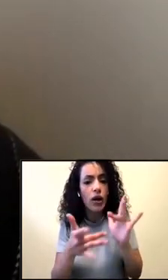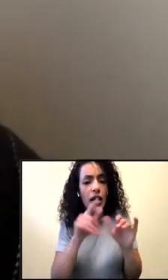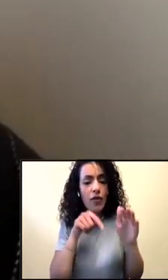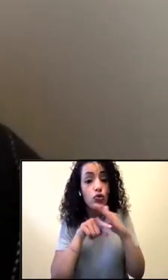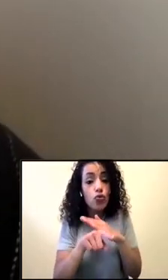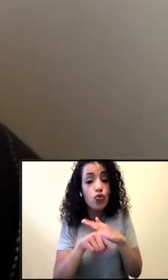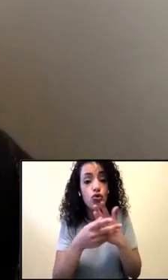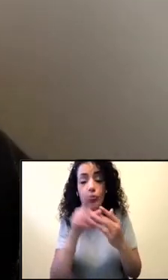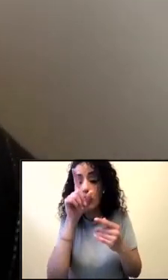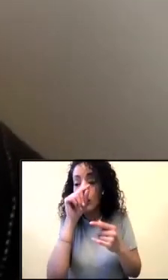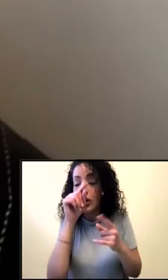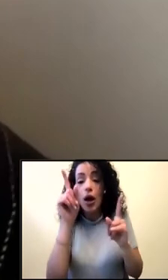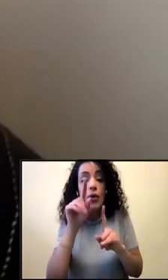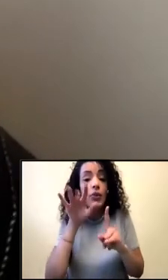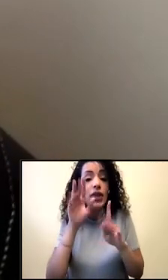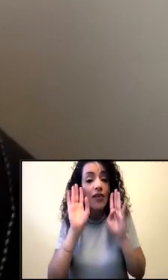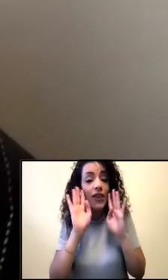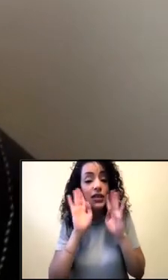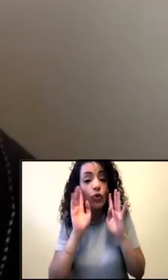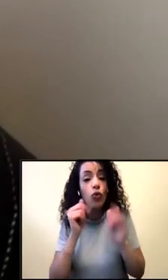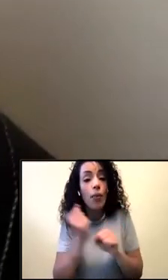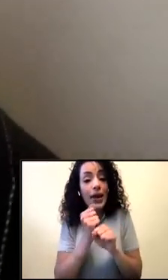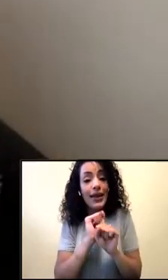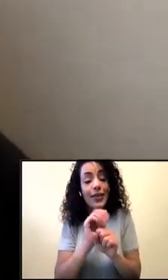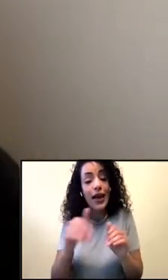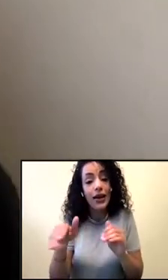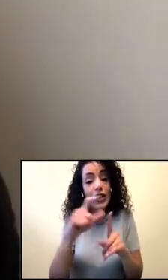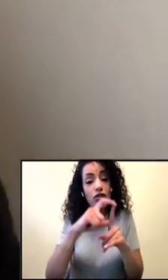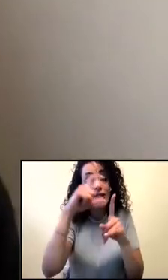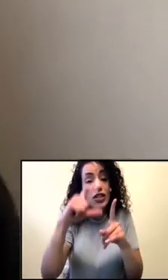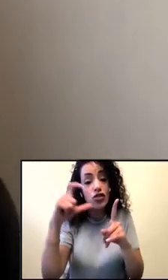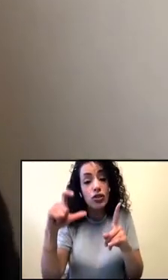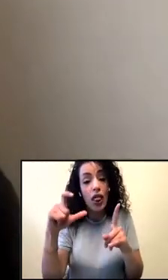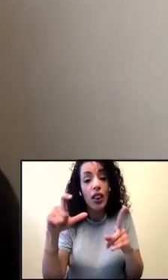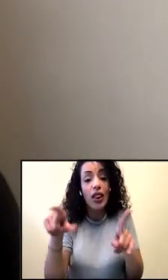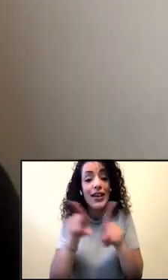on Facebook that are digitizing their collections. They're digitizing their family albums and there's